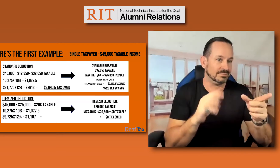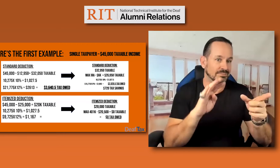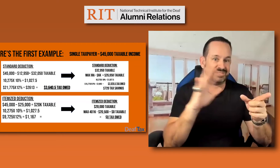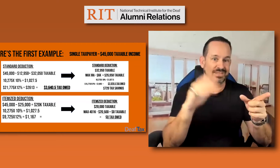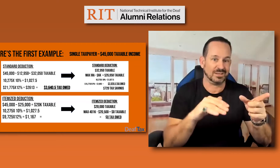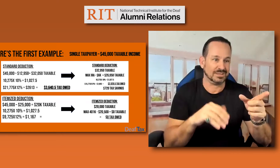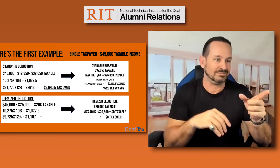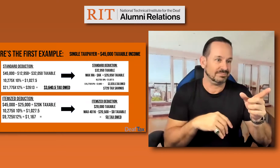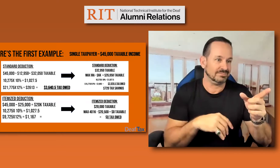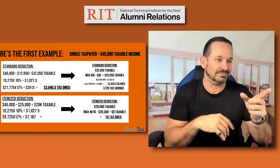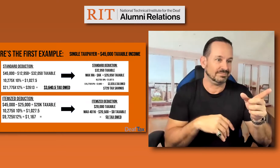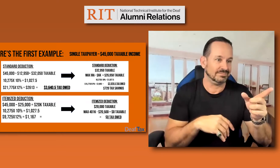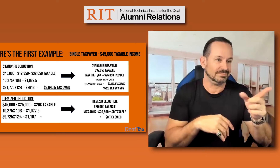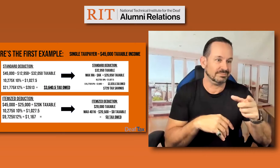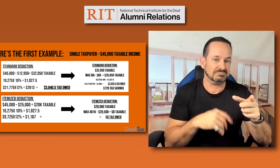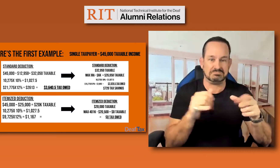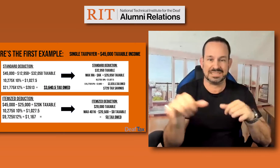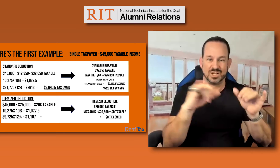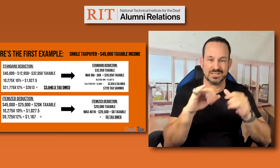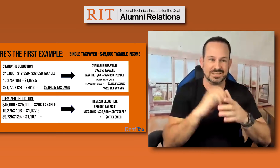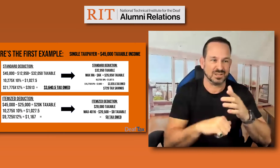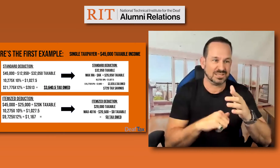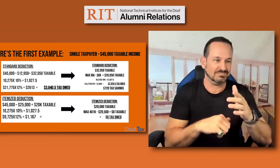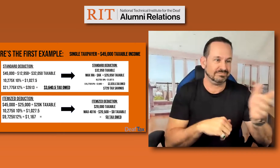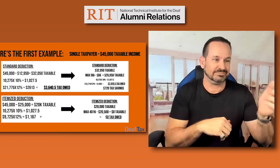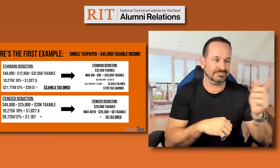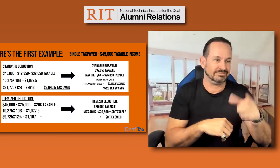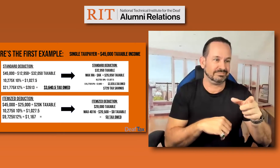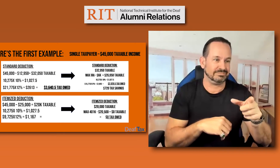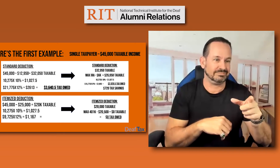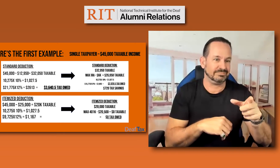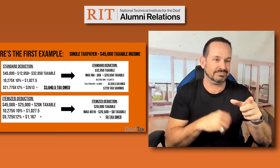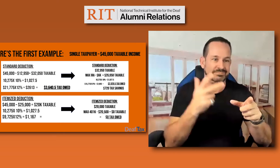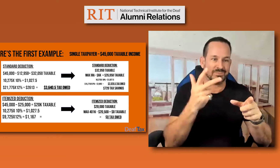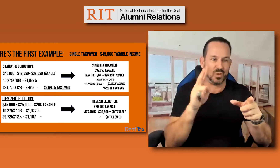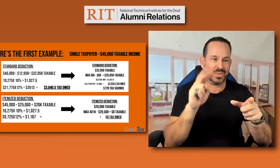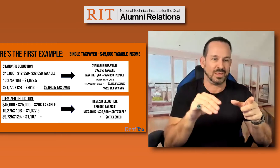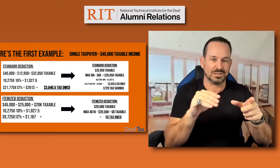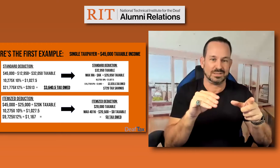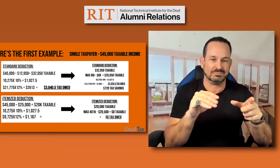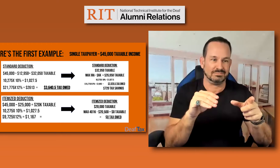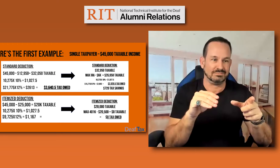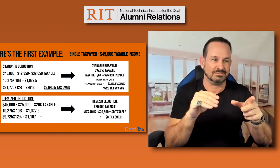This person earns $45,000 yearly,